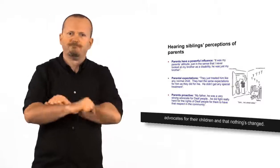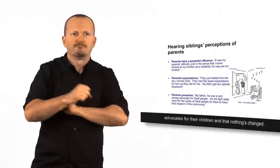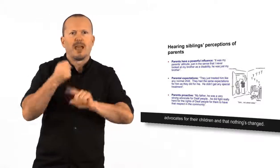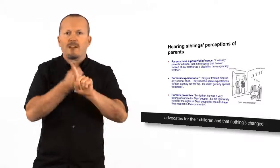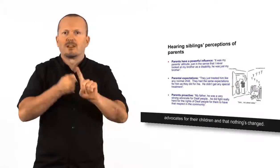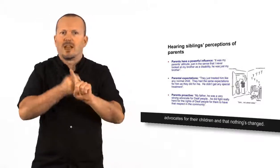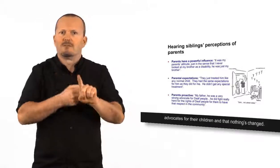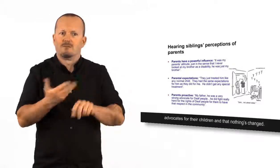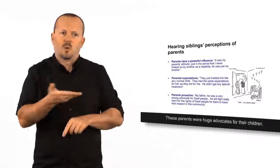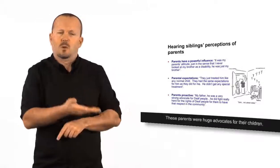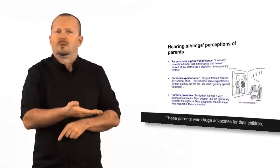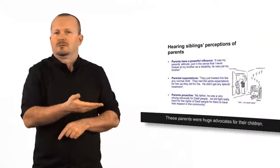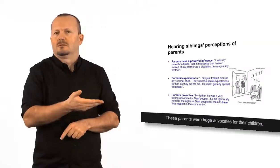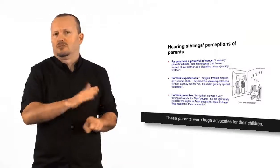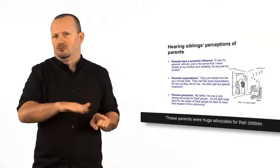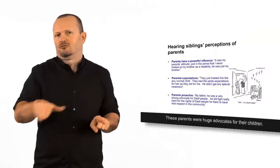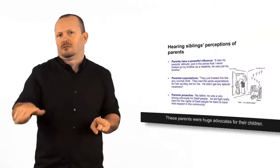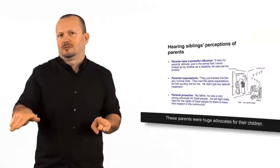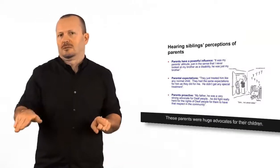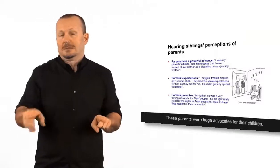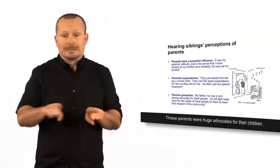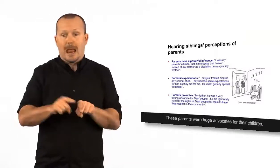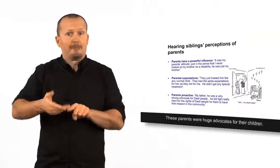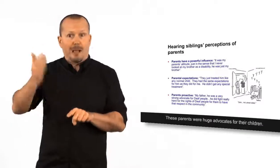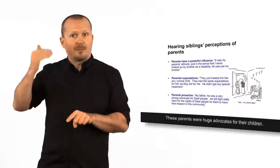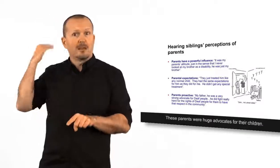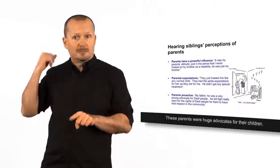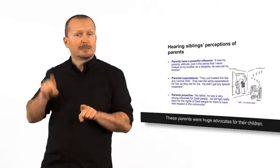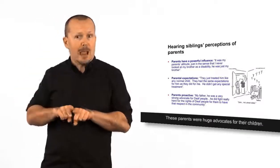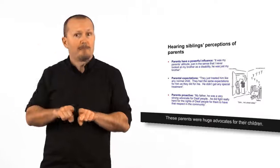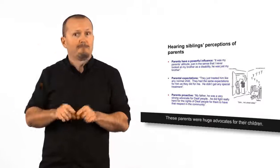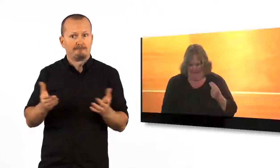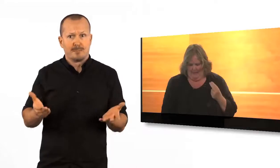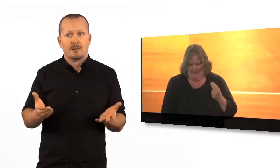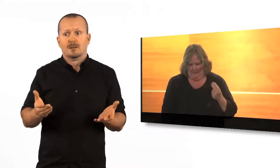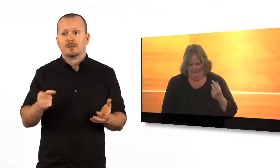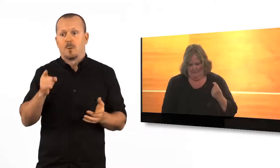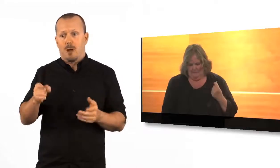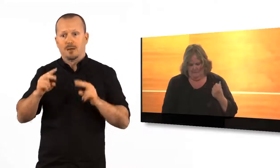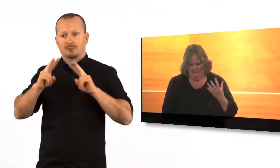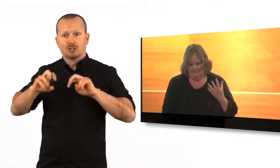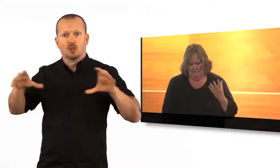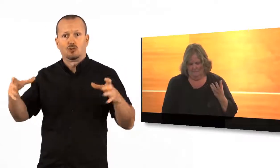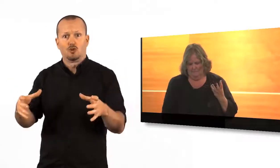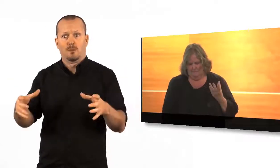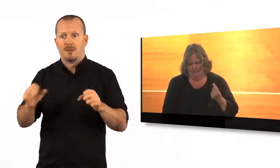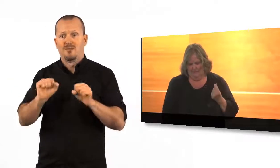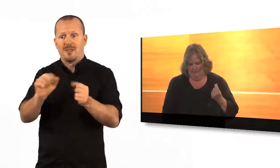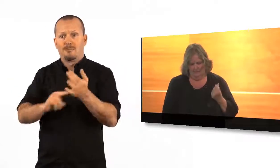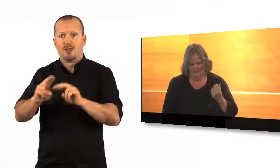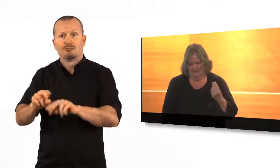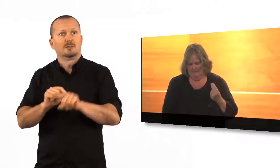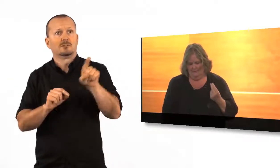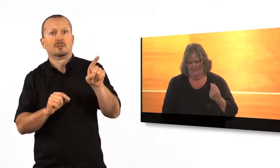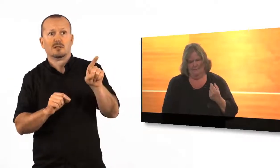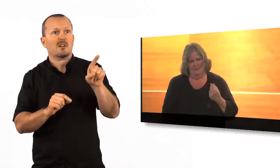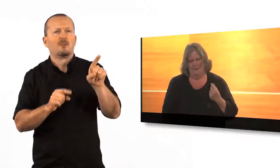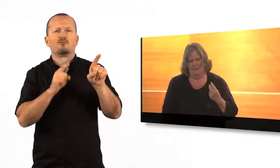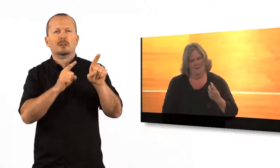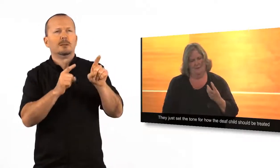that nothing’s changed. These parents were huge advocates for their children and they